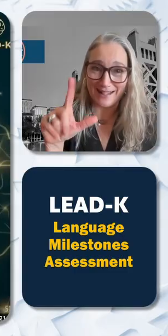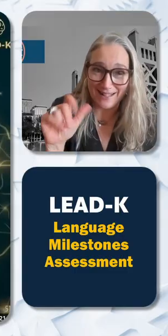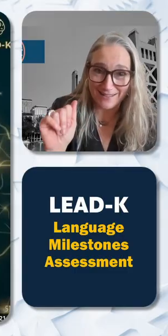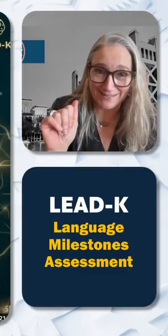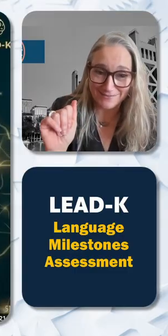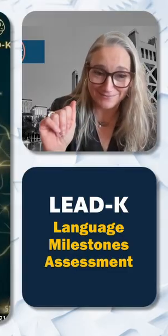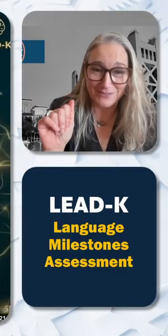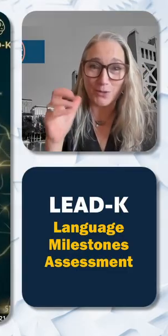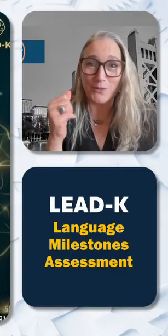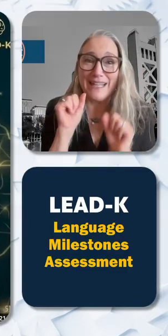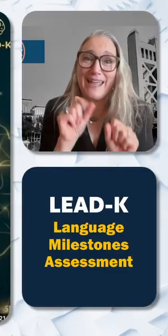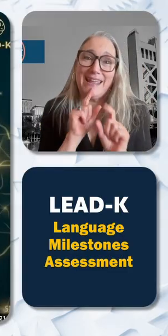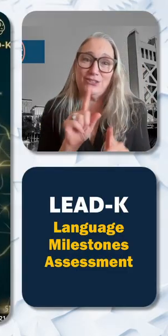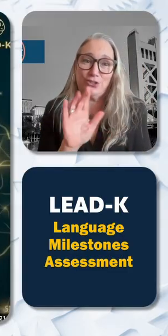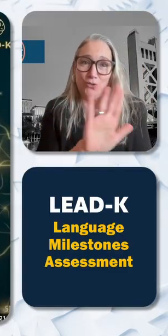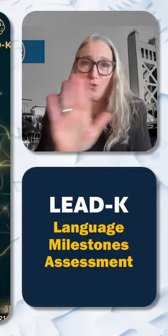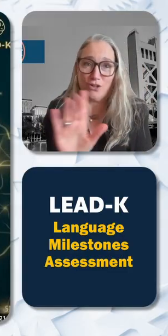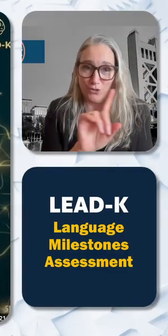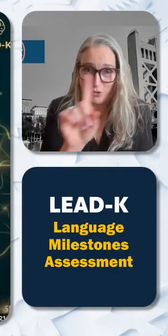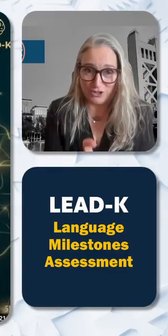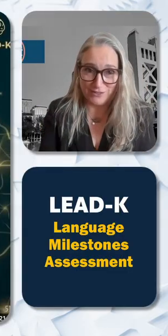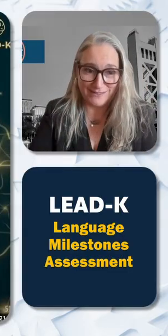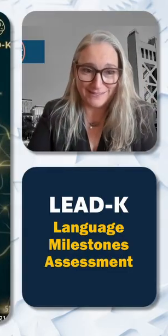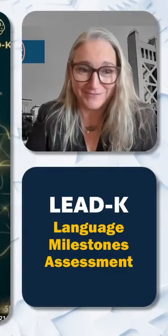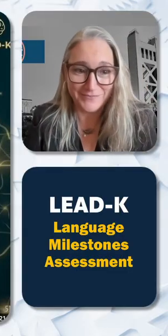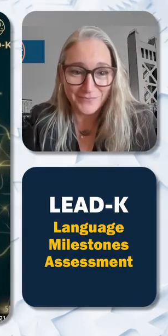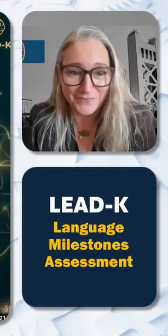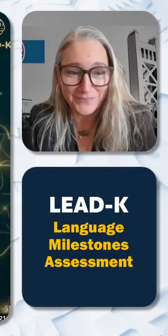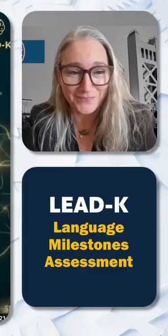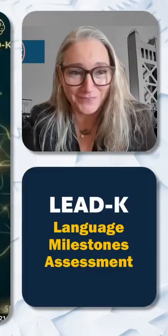and I'd like to bring Cornelia back on so we can answer your questions.